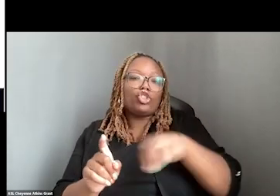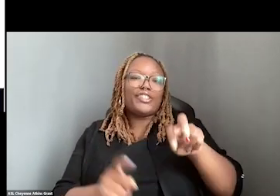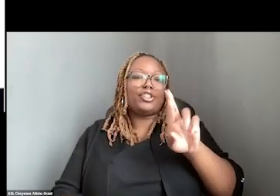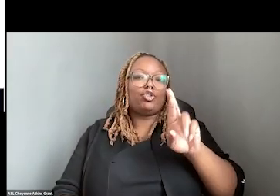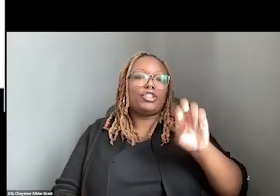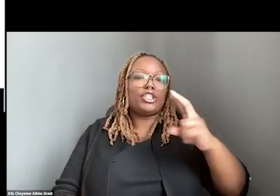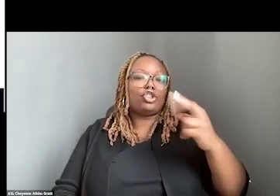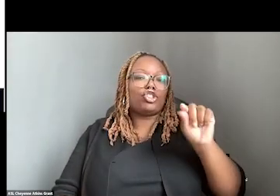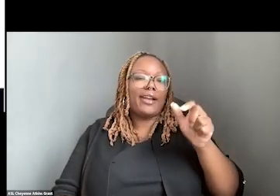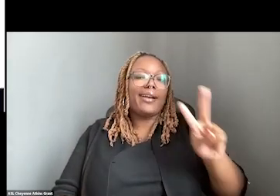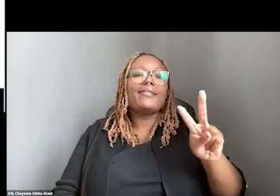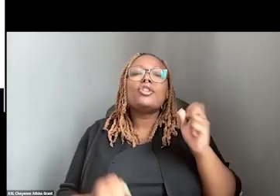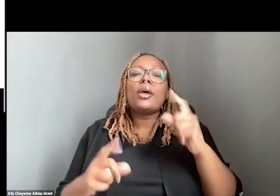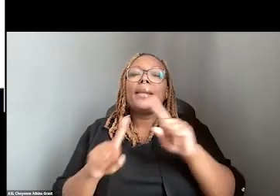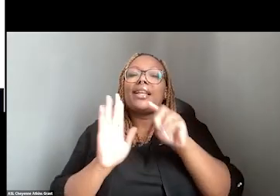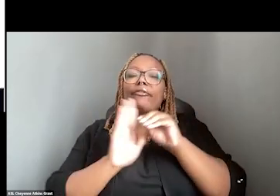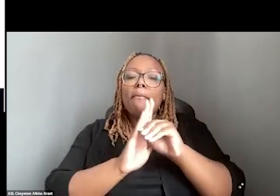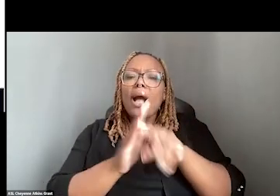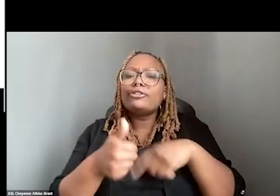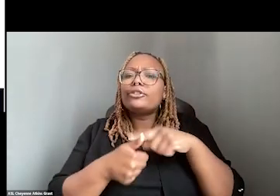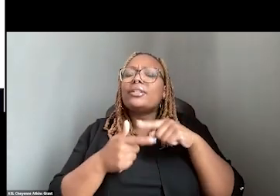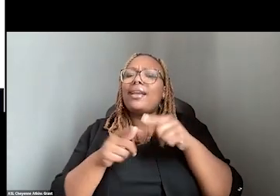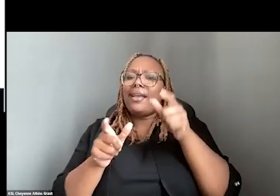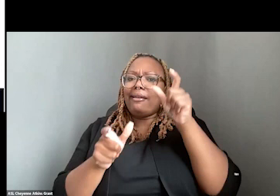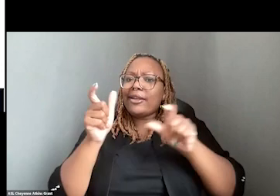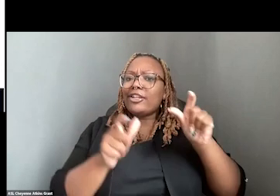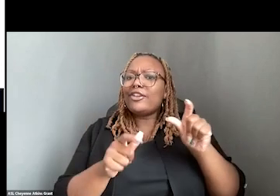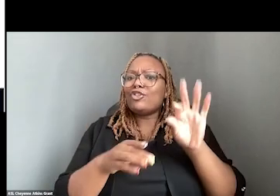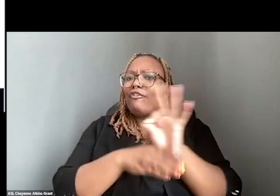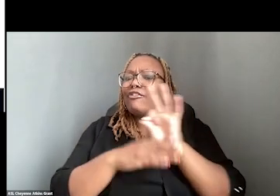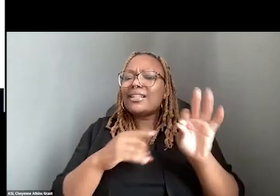Because there are so many modules, so many individual features that were not migrated